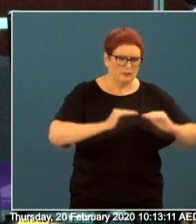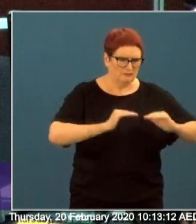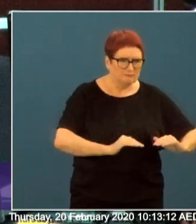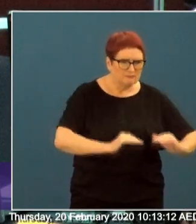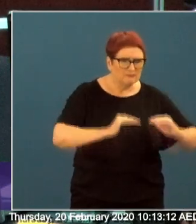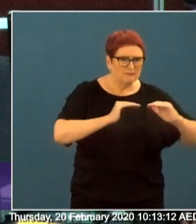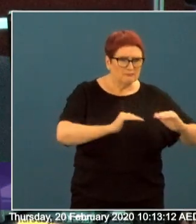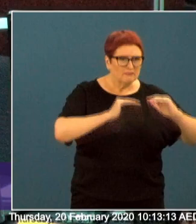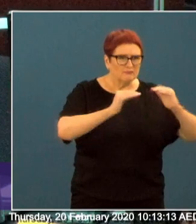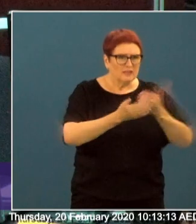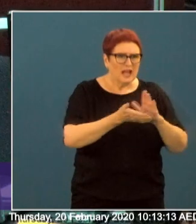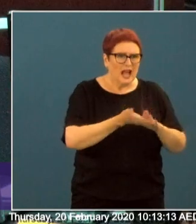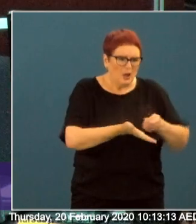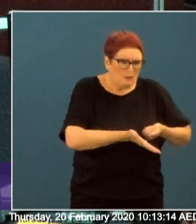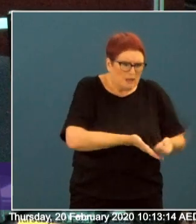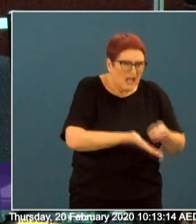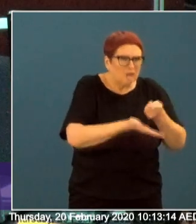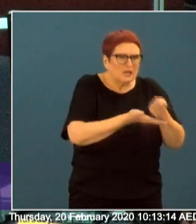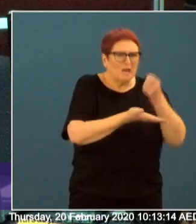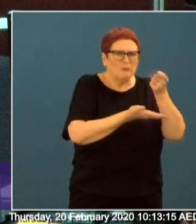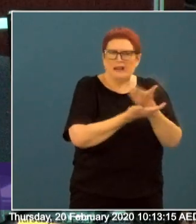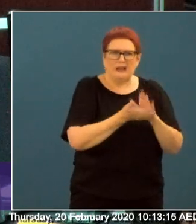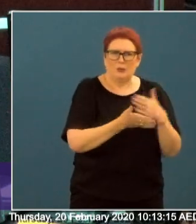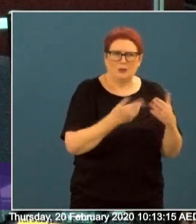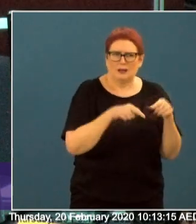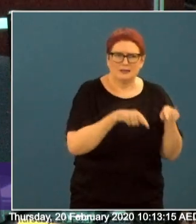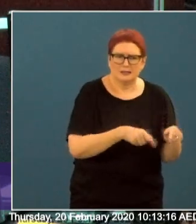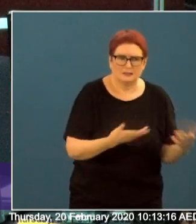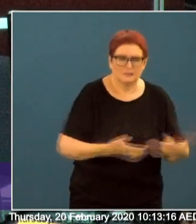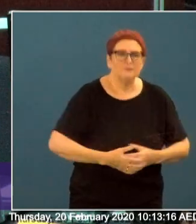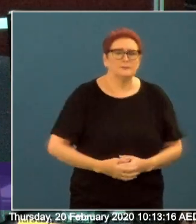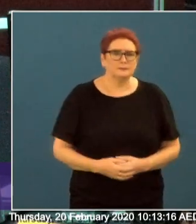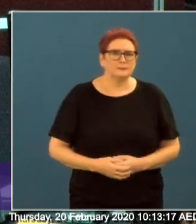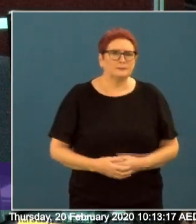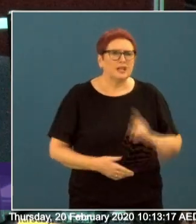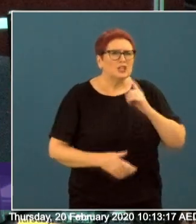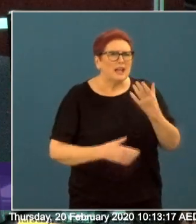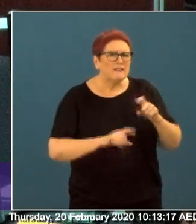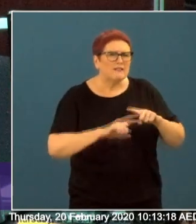And you refer to there being multiple different reporting lines